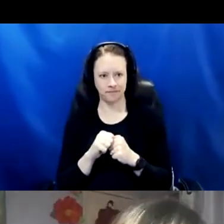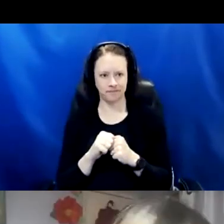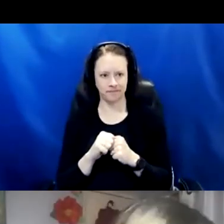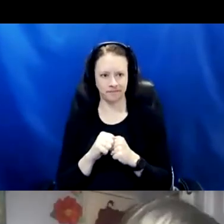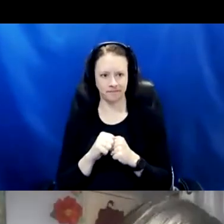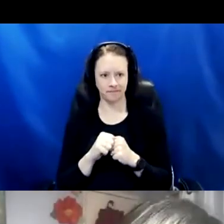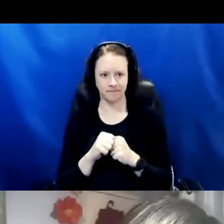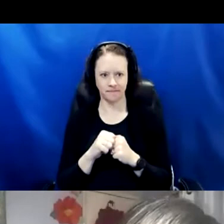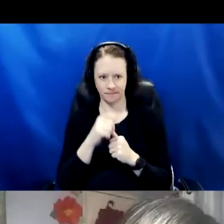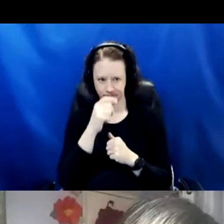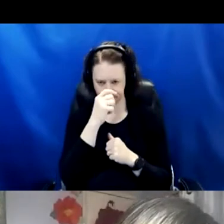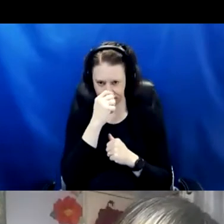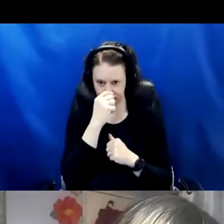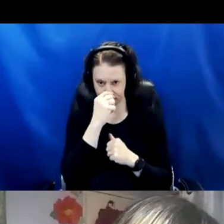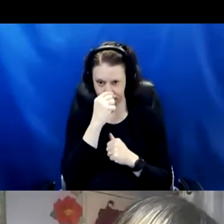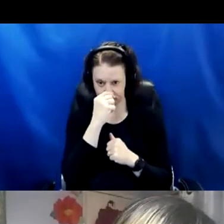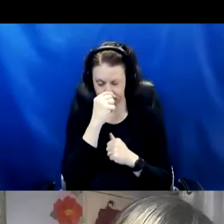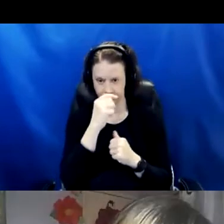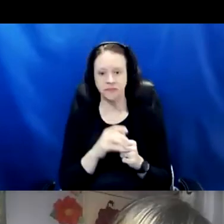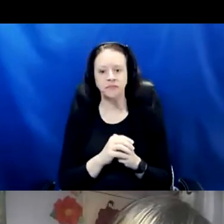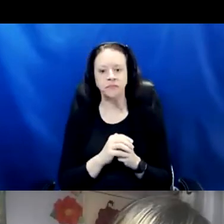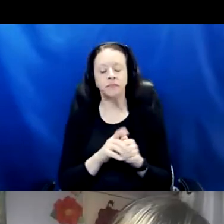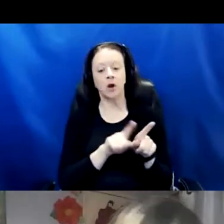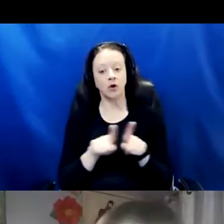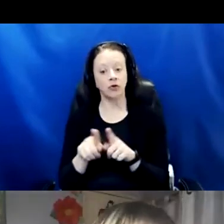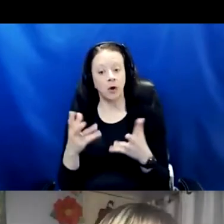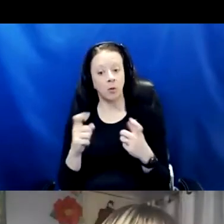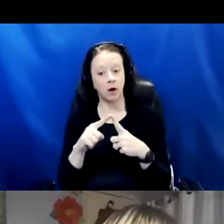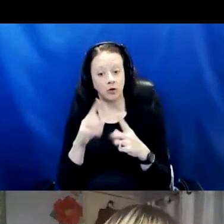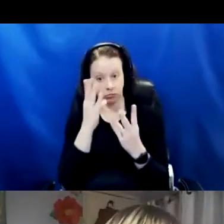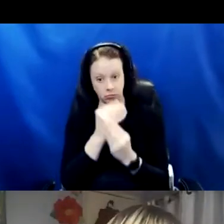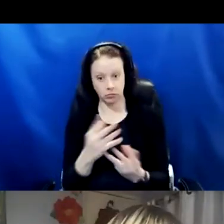So also, I just want to point out that the state, you know